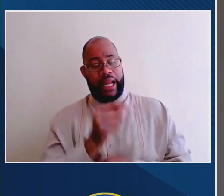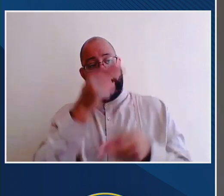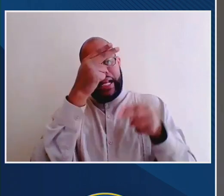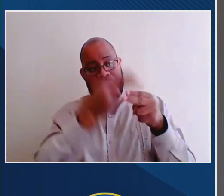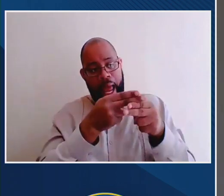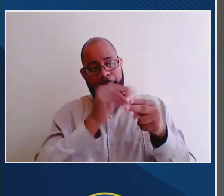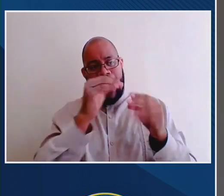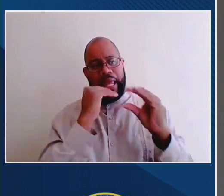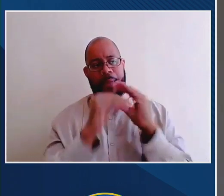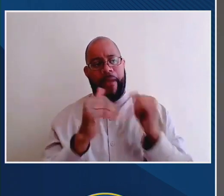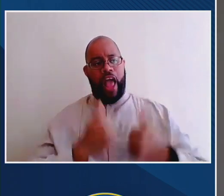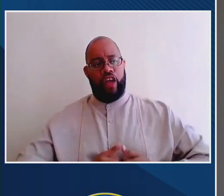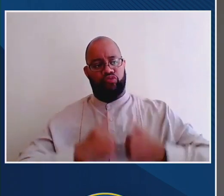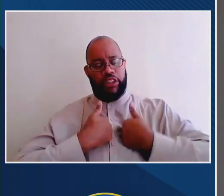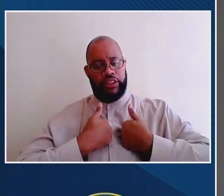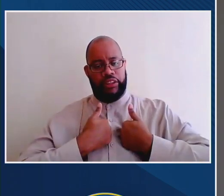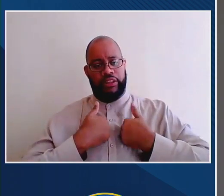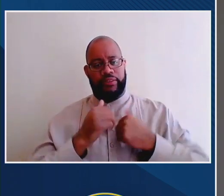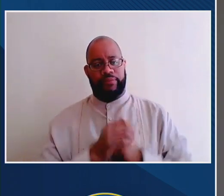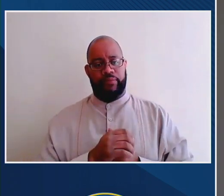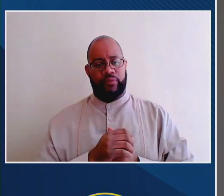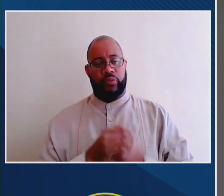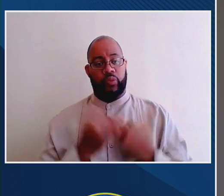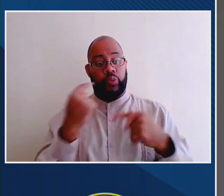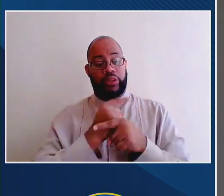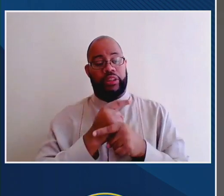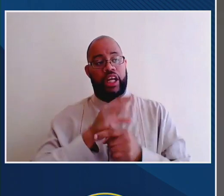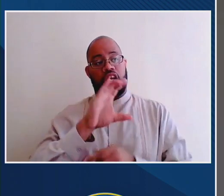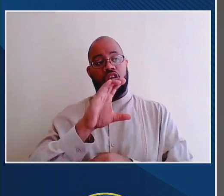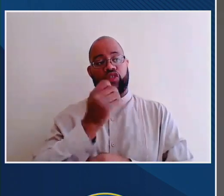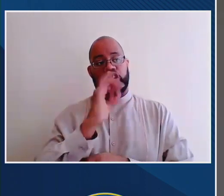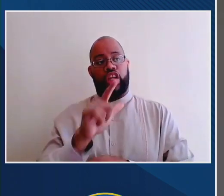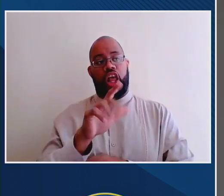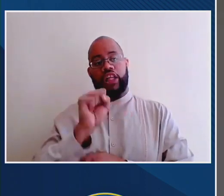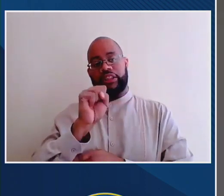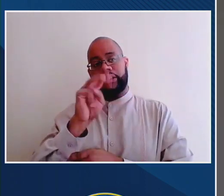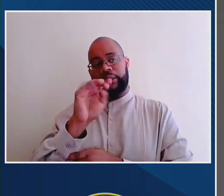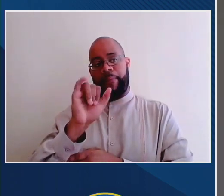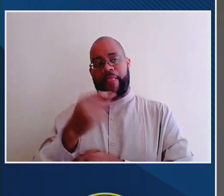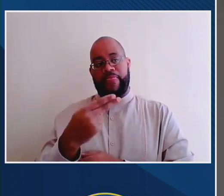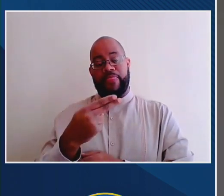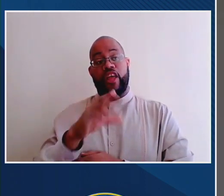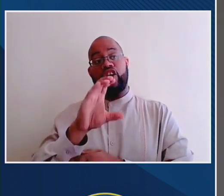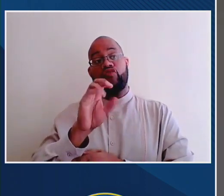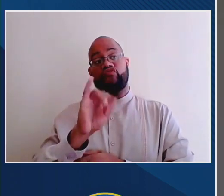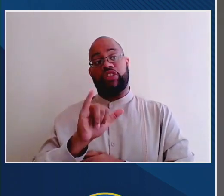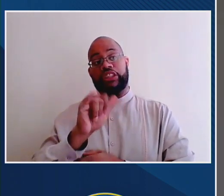address. Today it will be Krystil Smith. Krystil, if you could kindly put your name